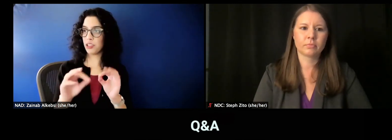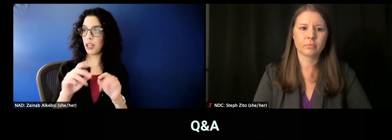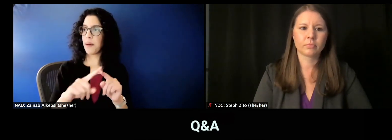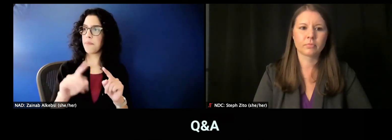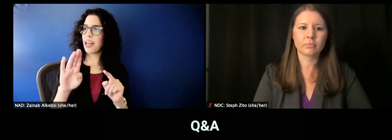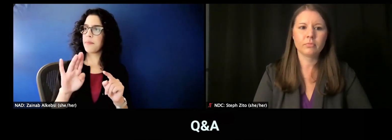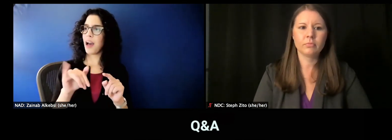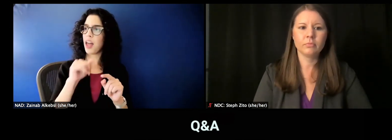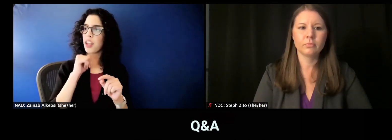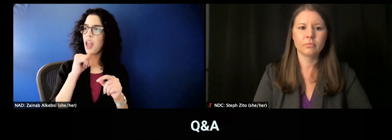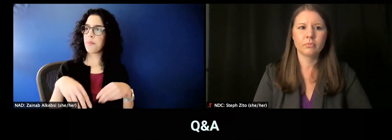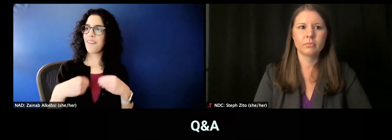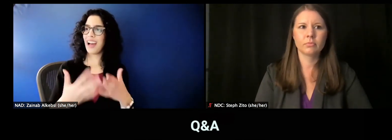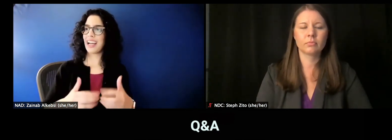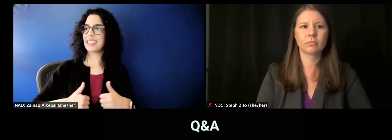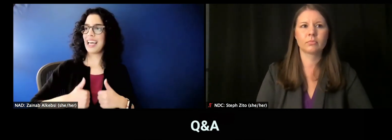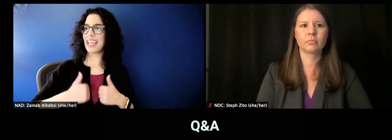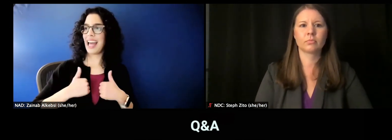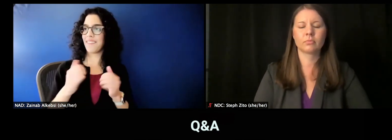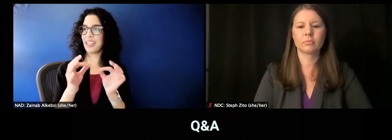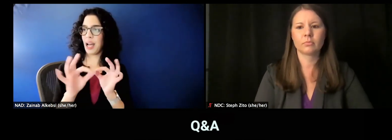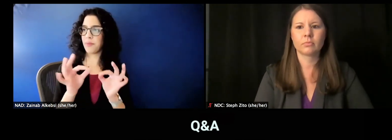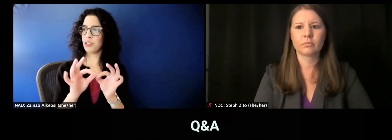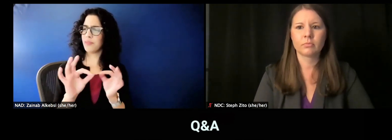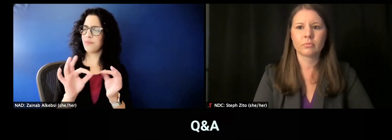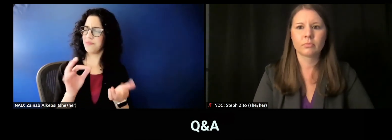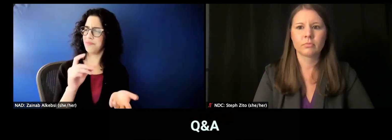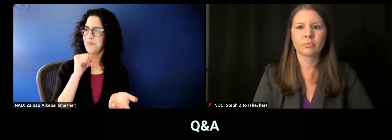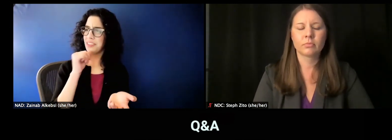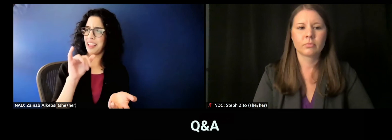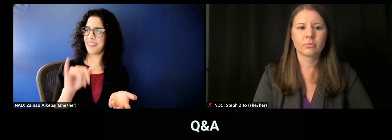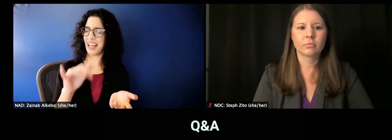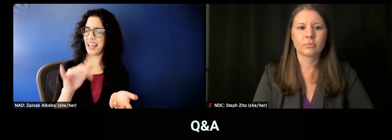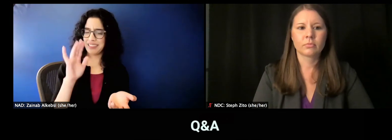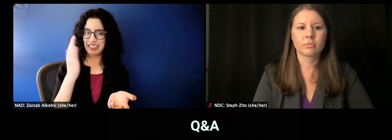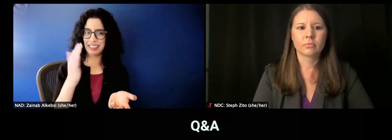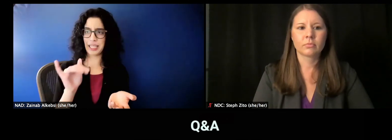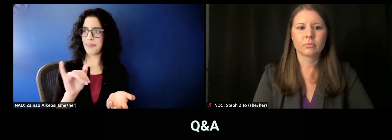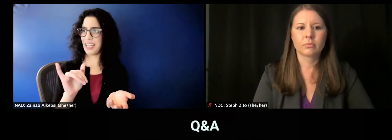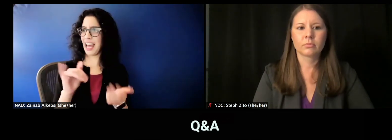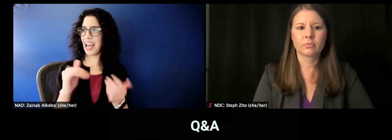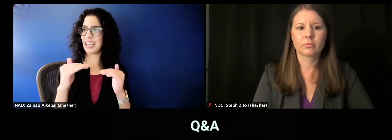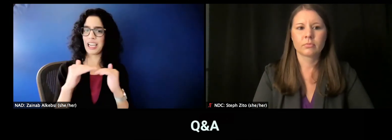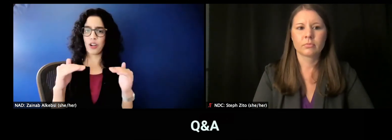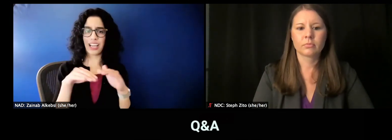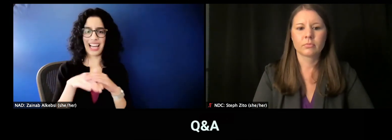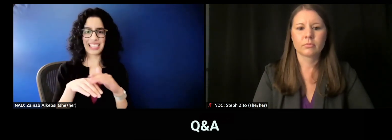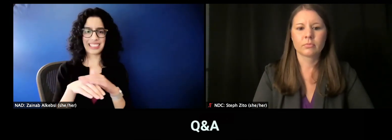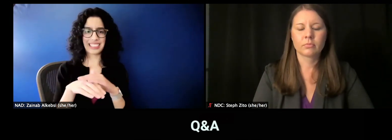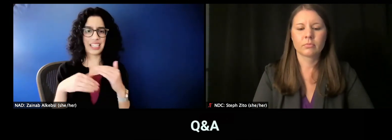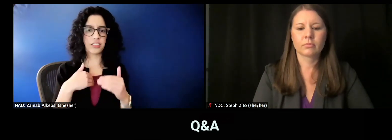but by not providing live captioning, doesn't that seem like equal access hasn't been met?